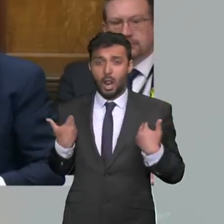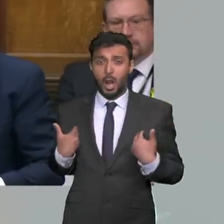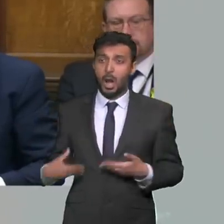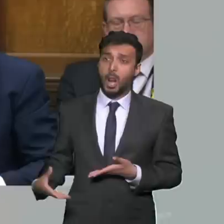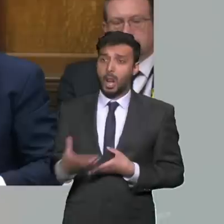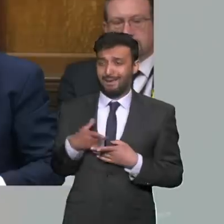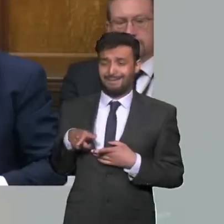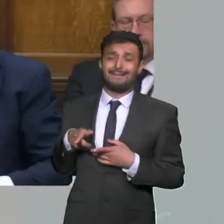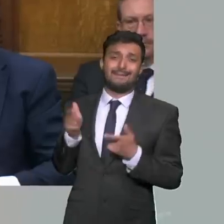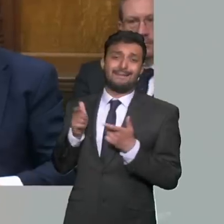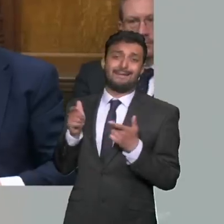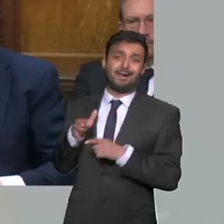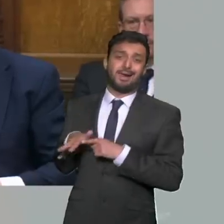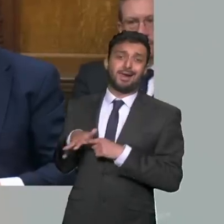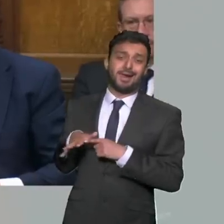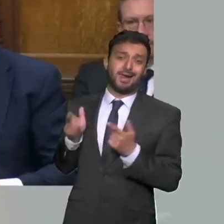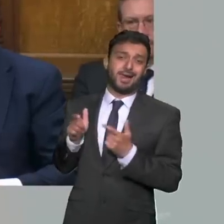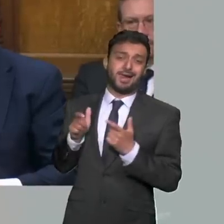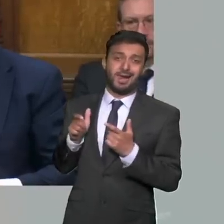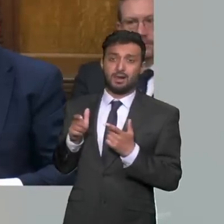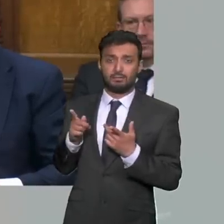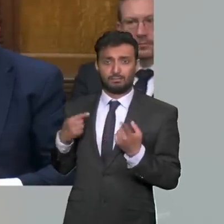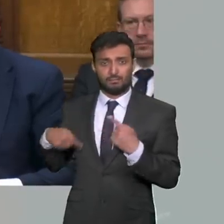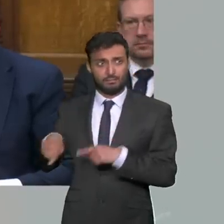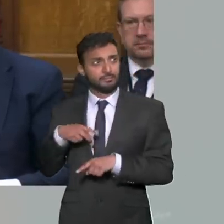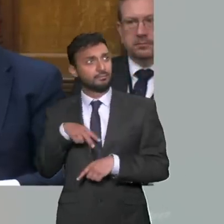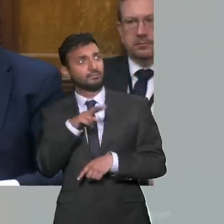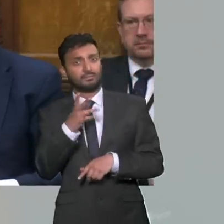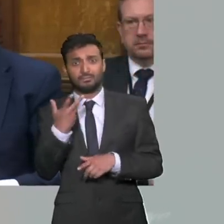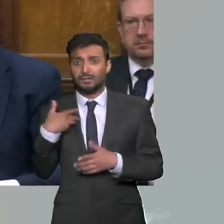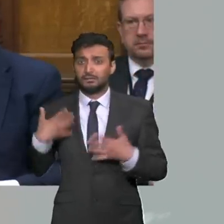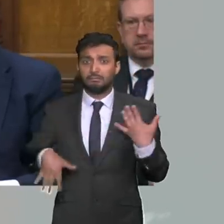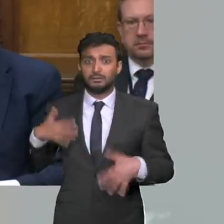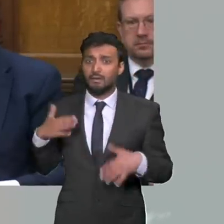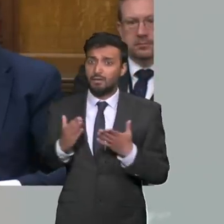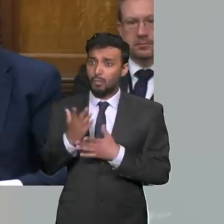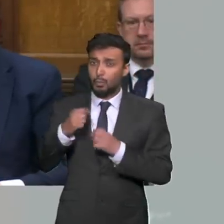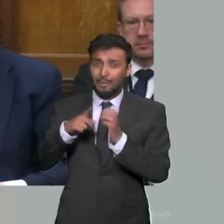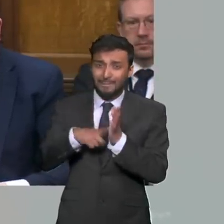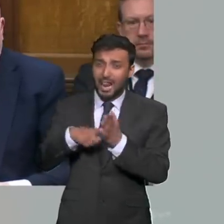crisis and fuel poverty could well leave thousands more to die of cold in their own homes.